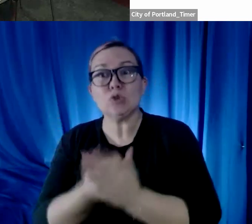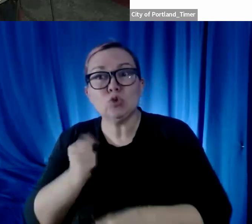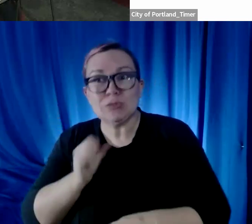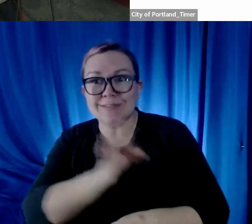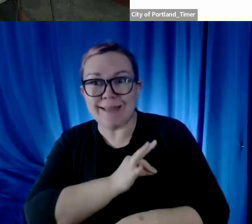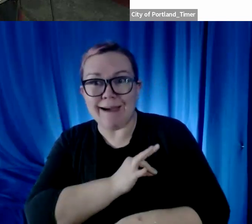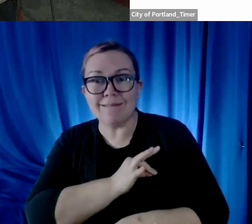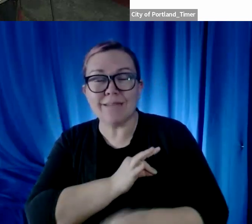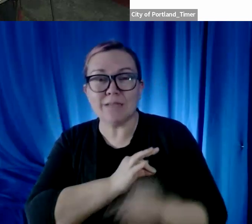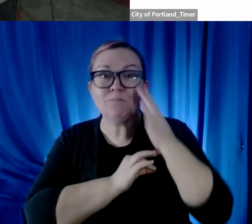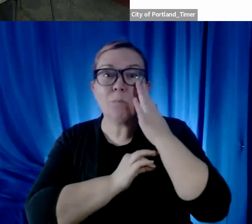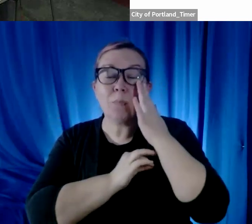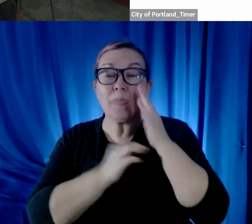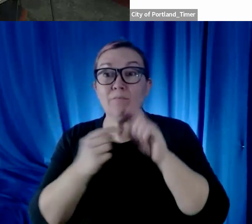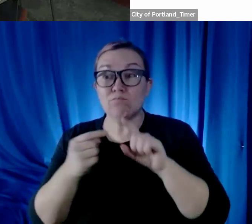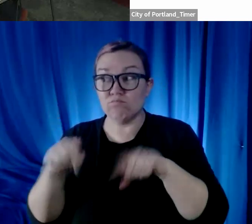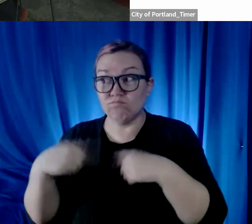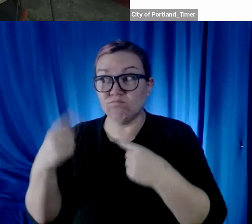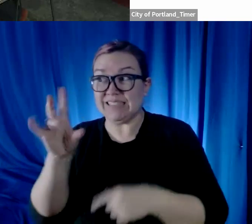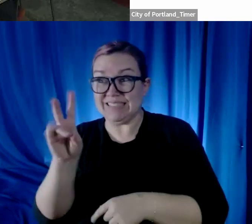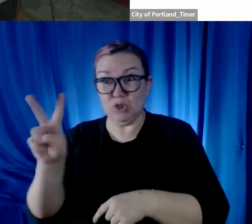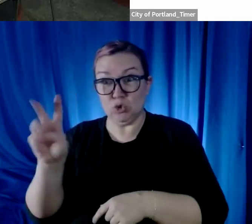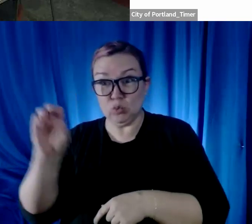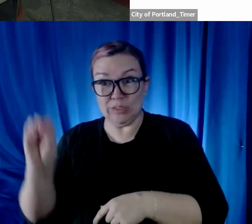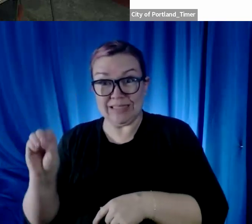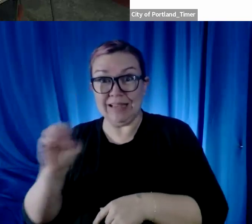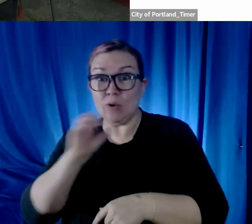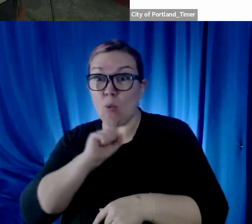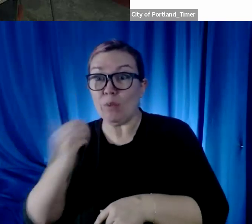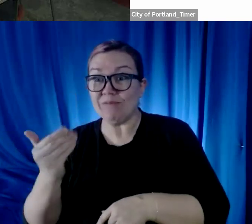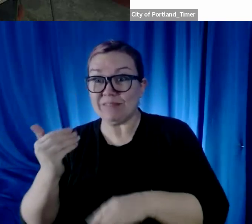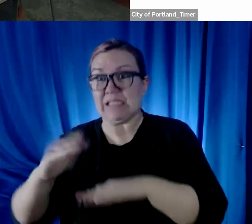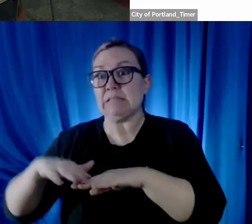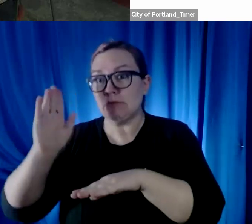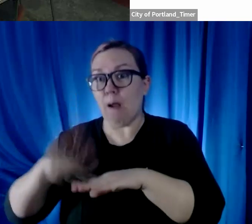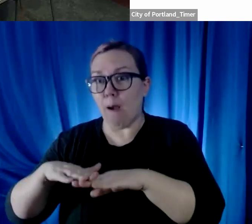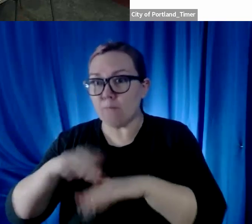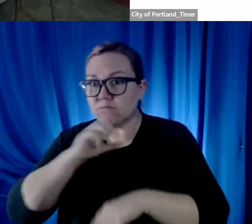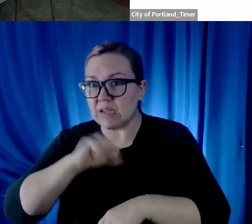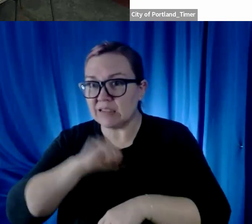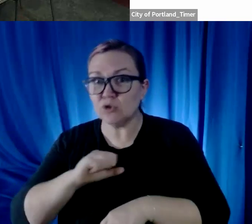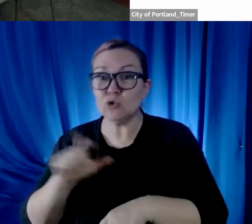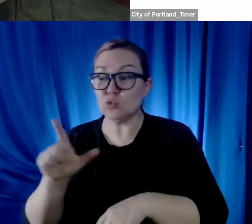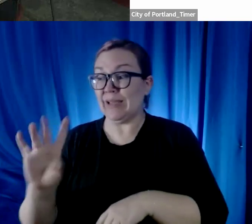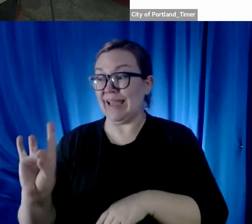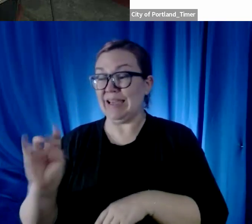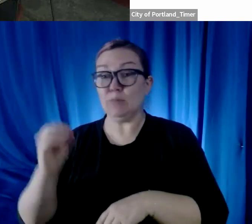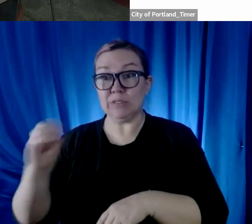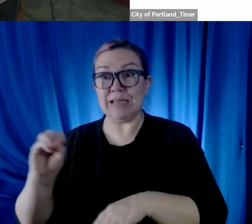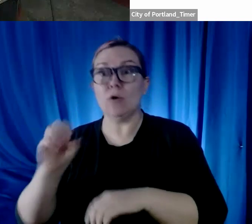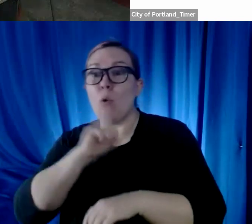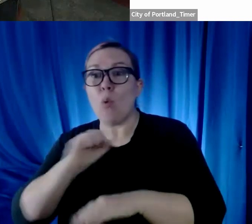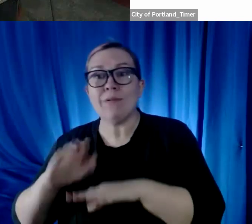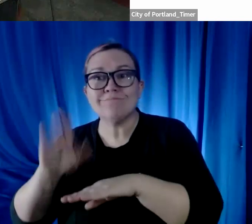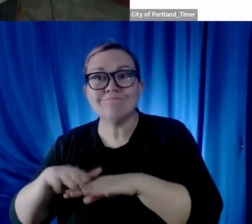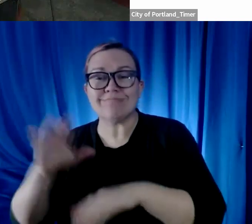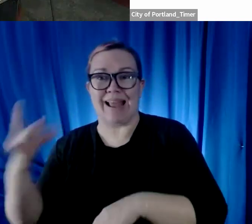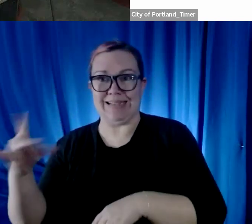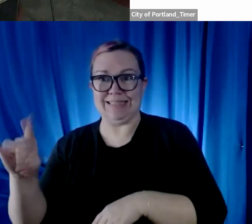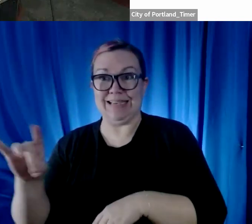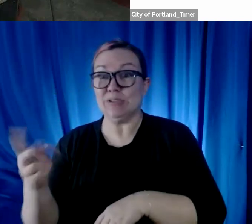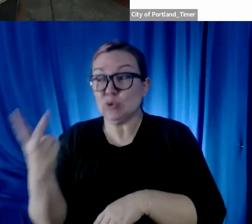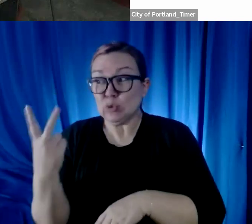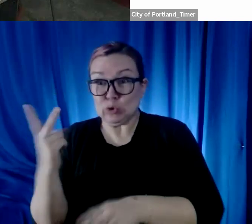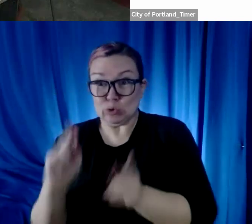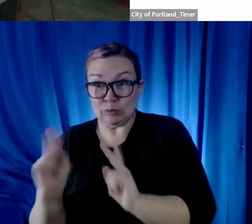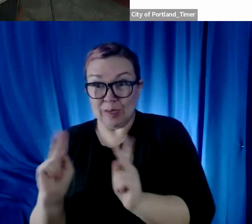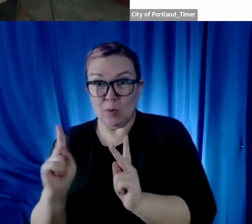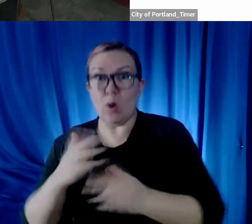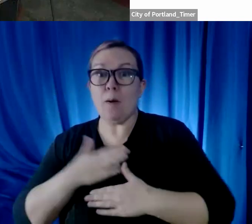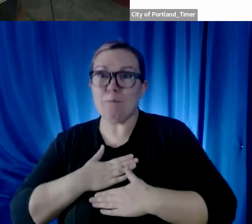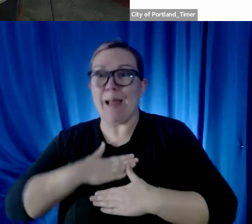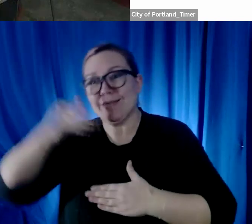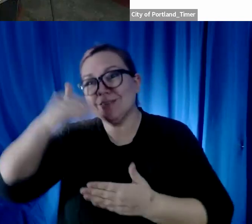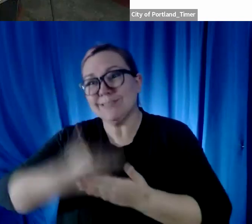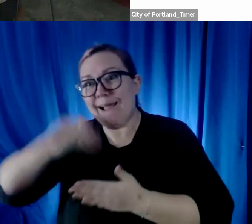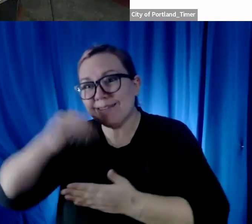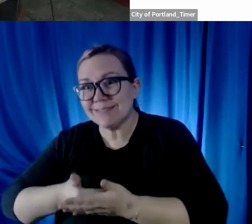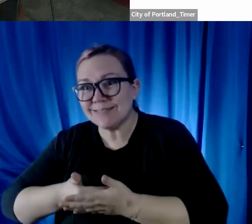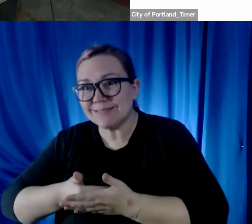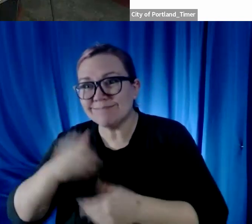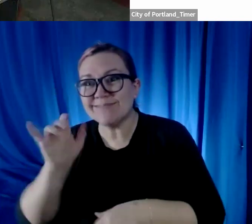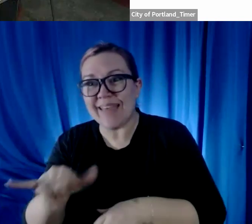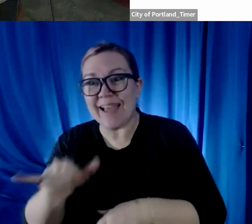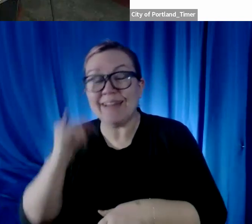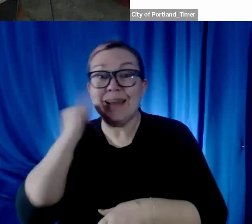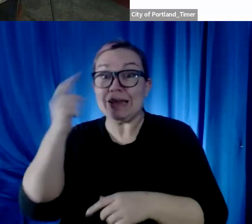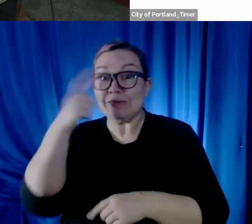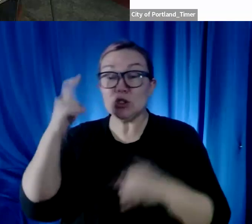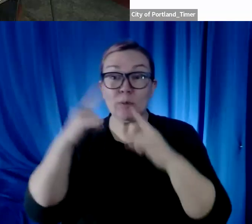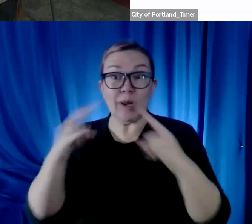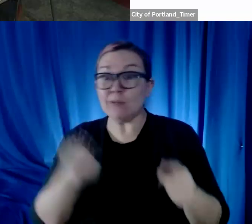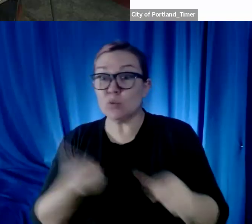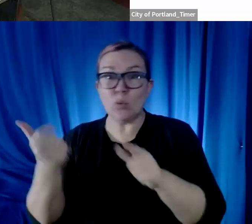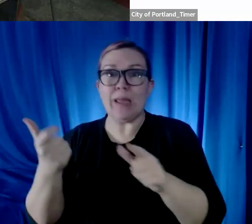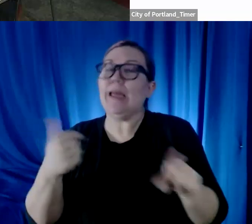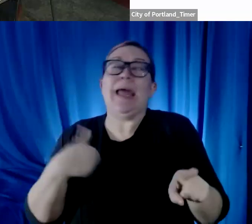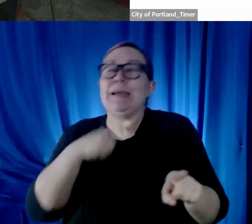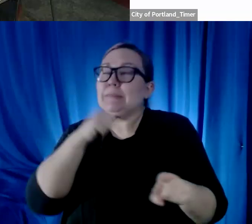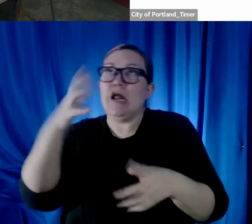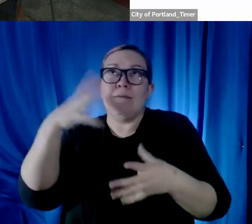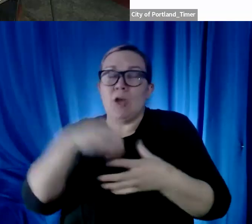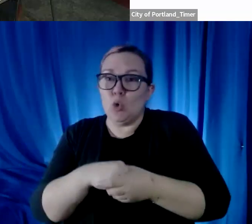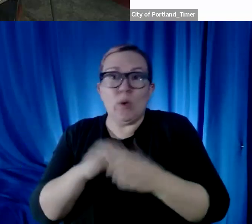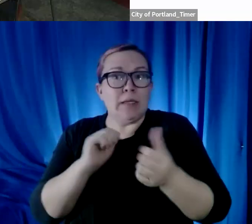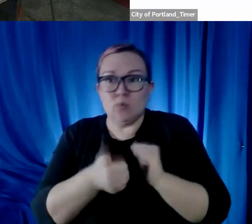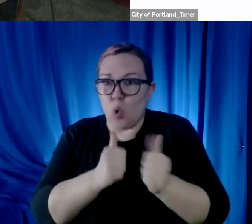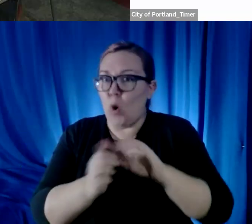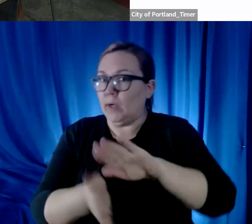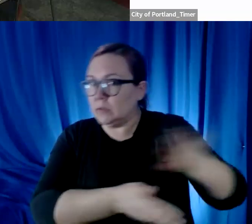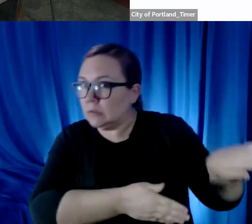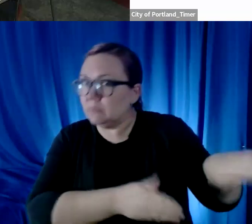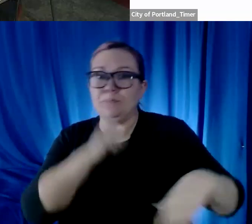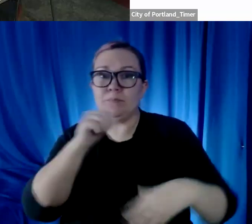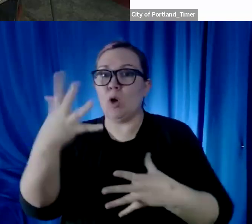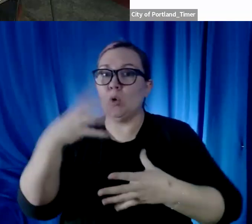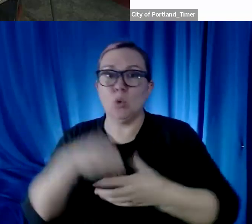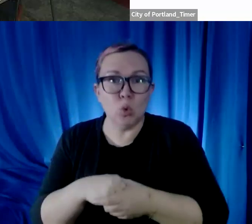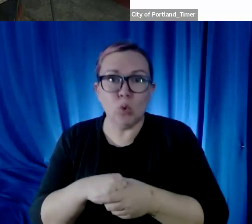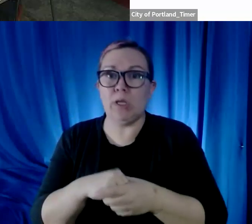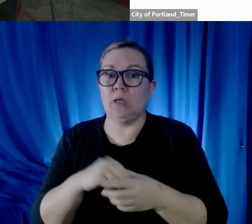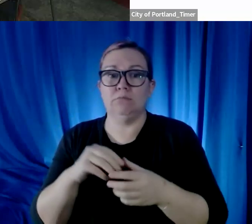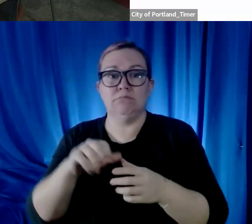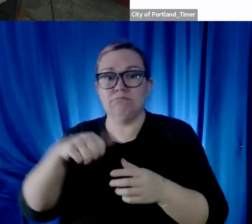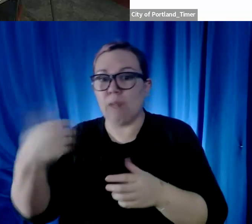Out of those, 72% are 15 and over. 28% are 18 and over. And I can tell you two of those are my sons. If summer camps went away, and I'm not even including sports, I'm not including son hires. This is just